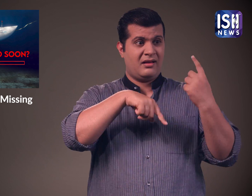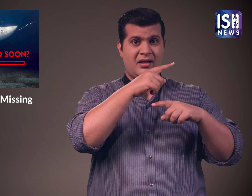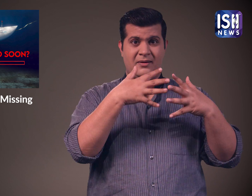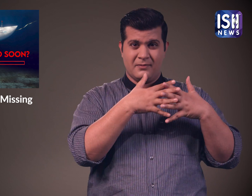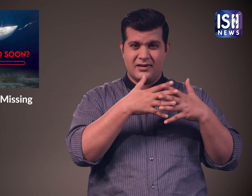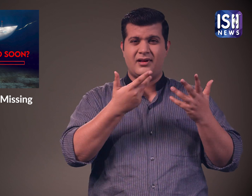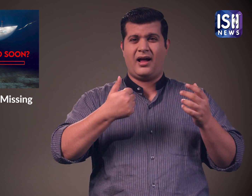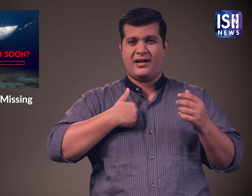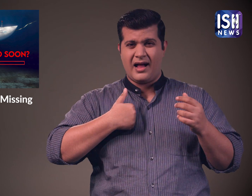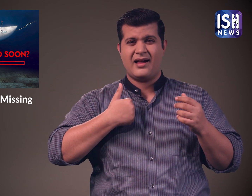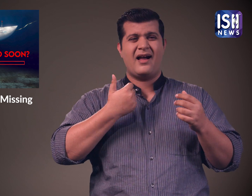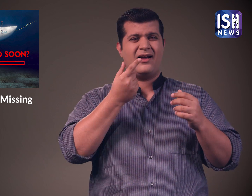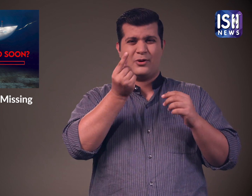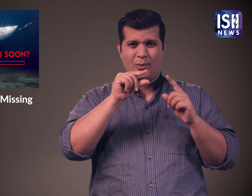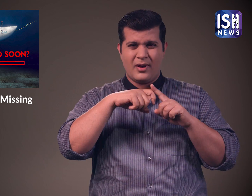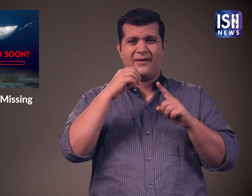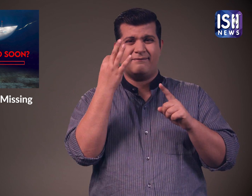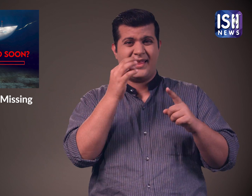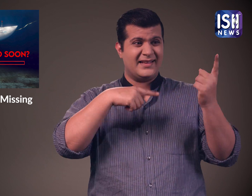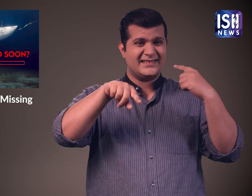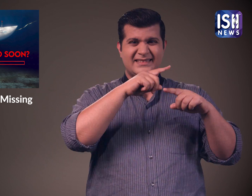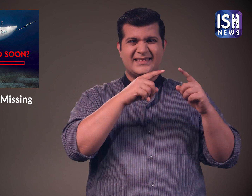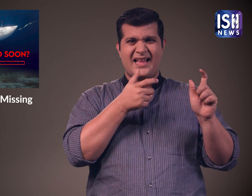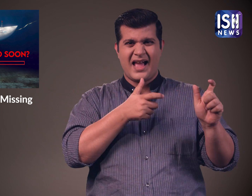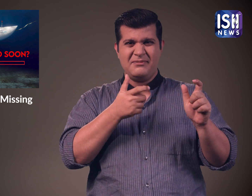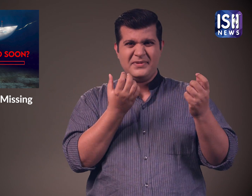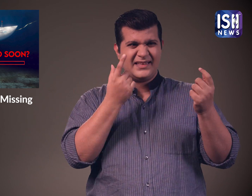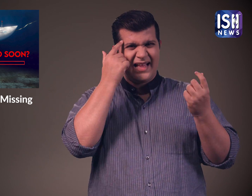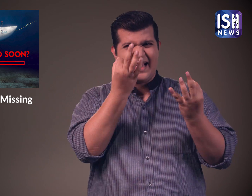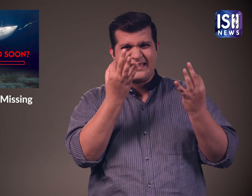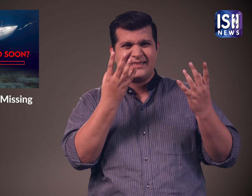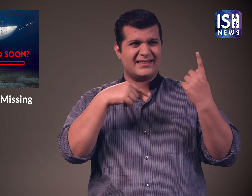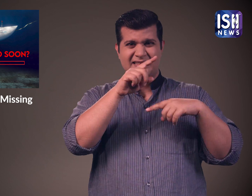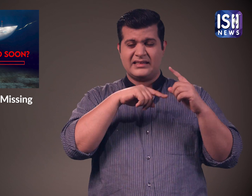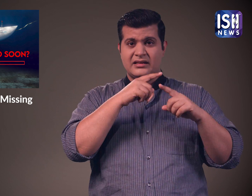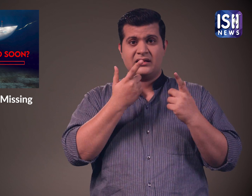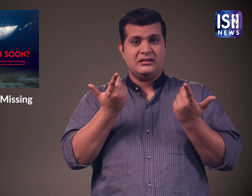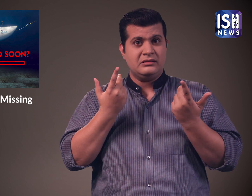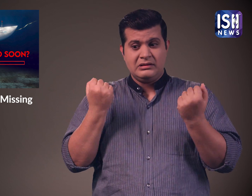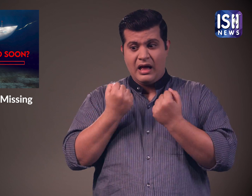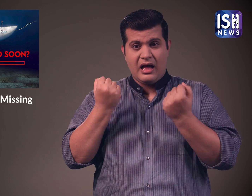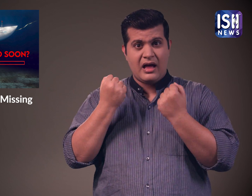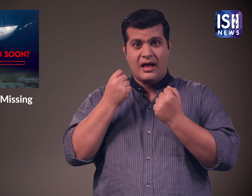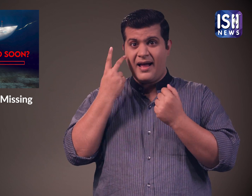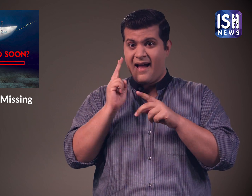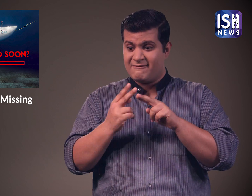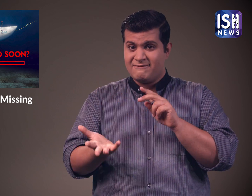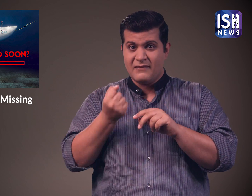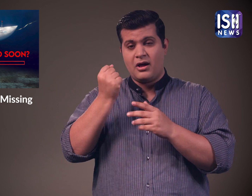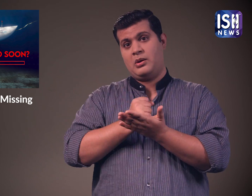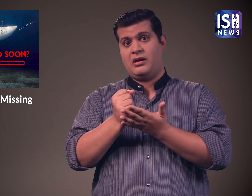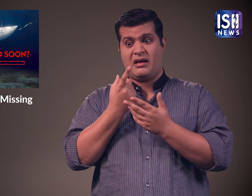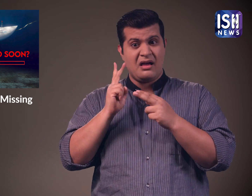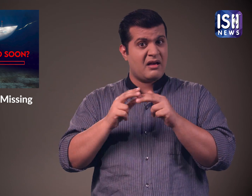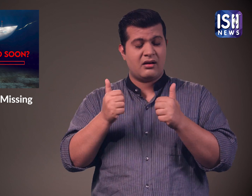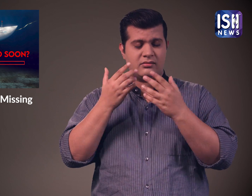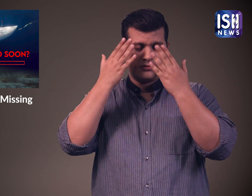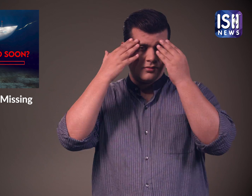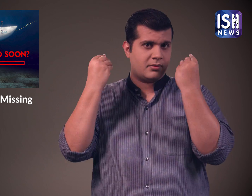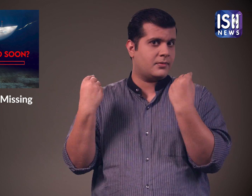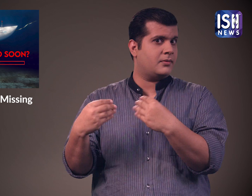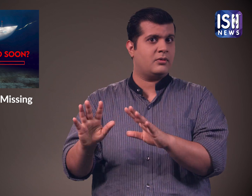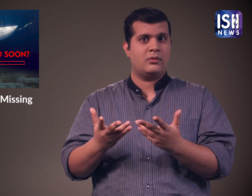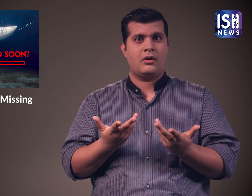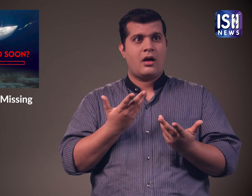The US, Canada, UK & French Navy is trying to search for the Titan. If they fail,